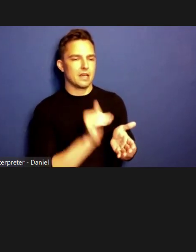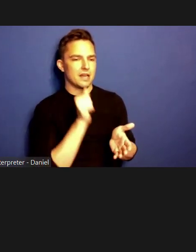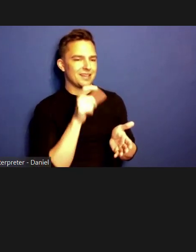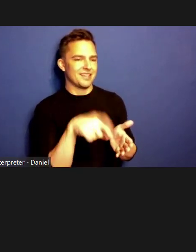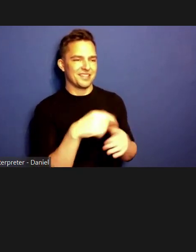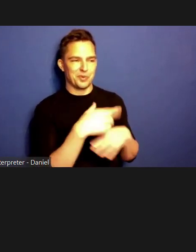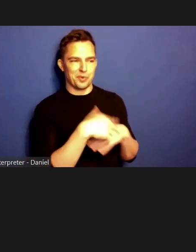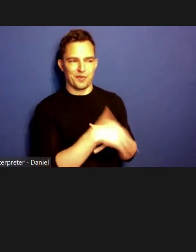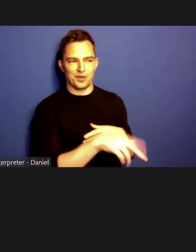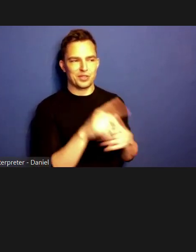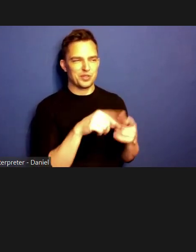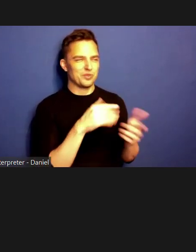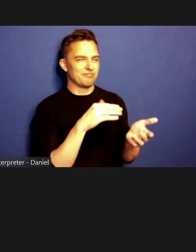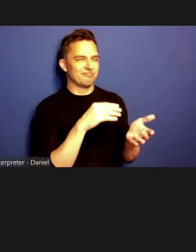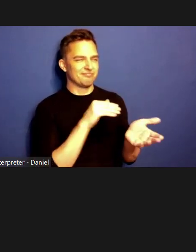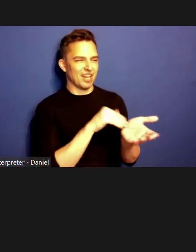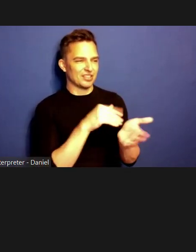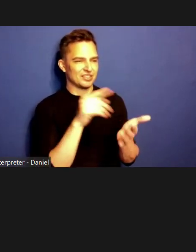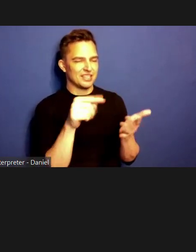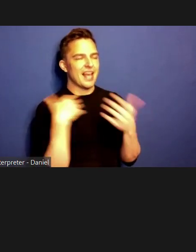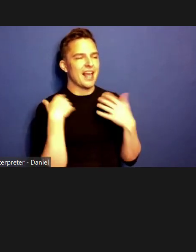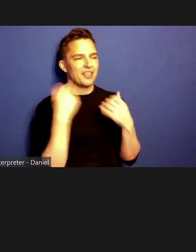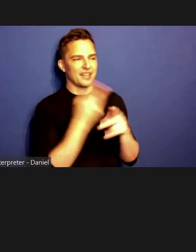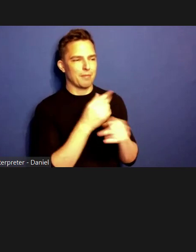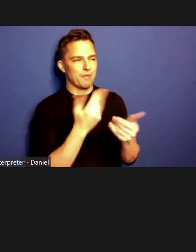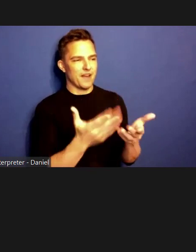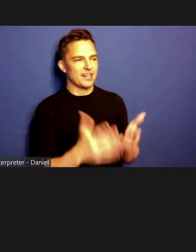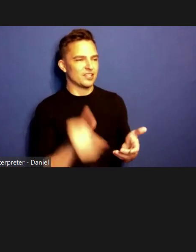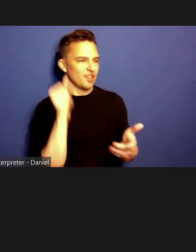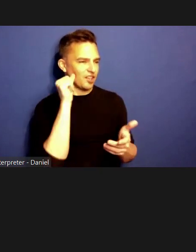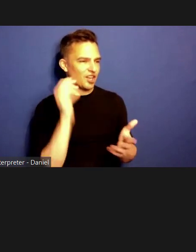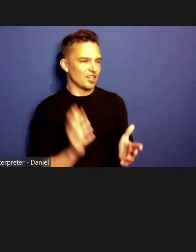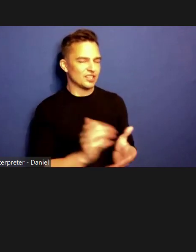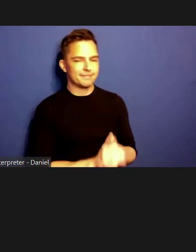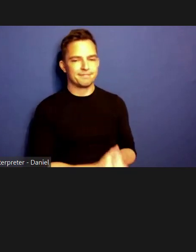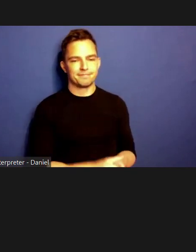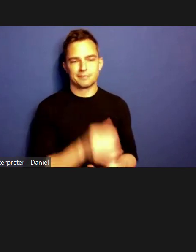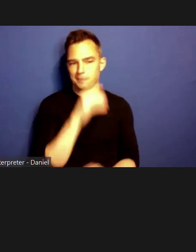Foust: Now, once you are underway with your screening program, check